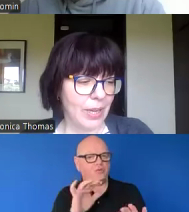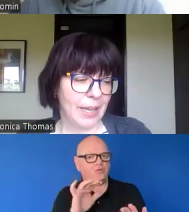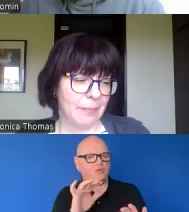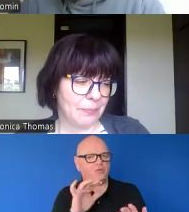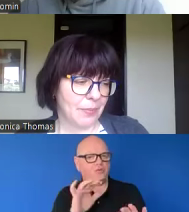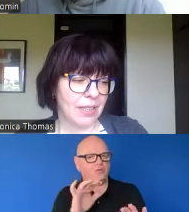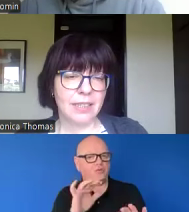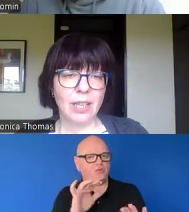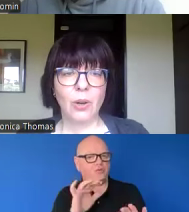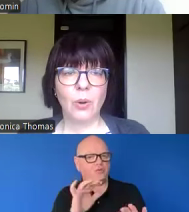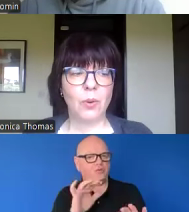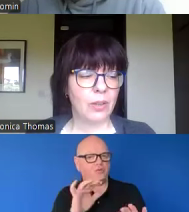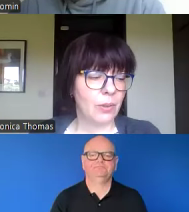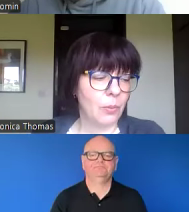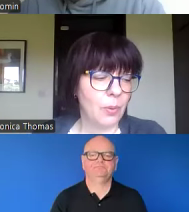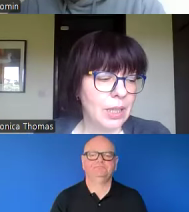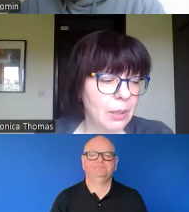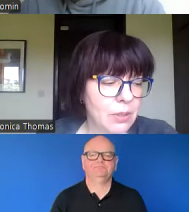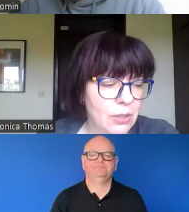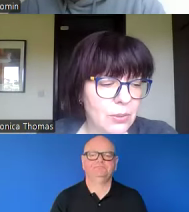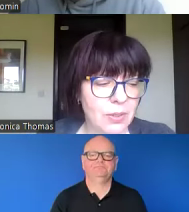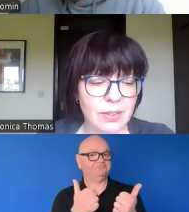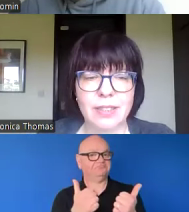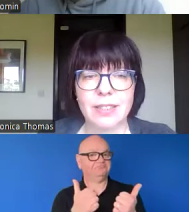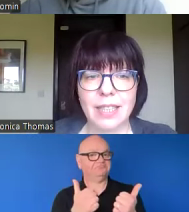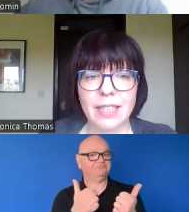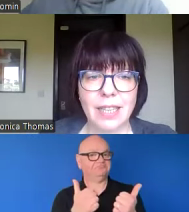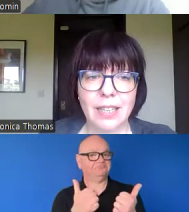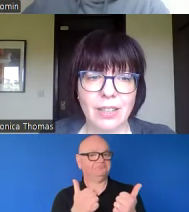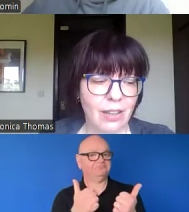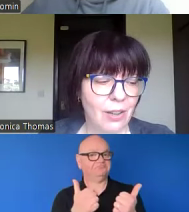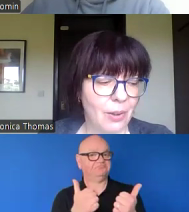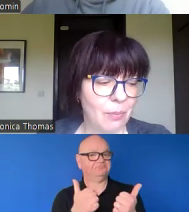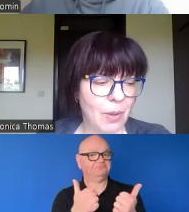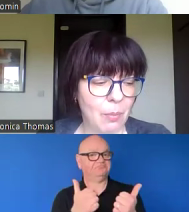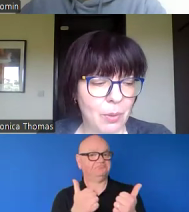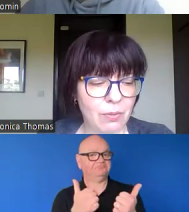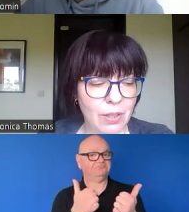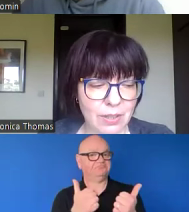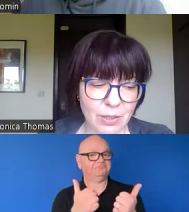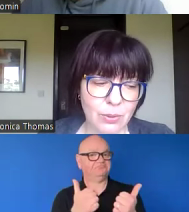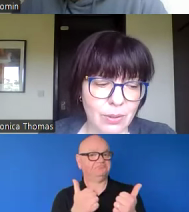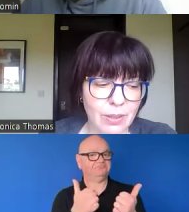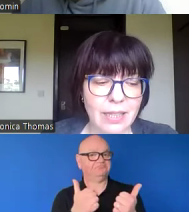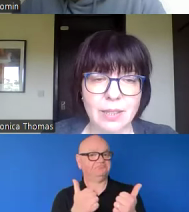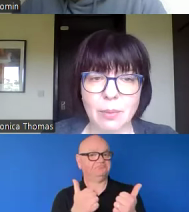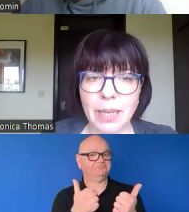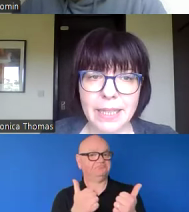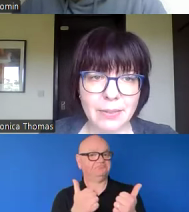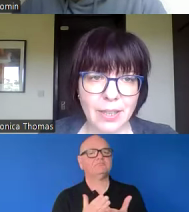Okay, so welcome to setting up your first Google Ads campaign,